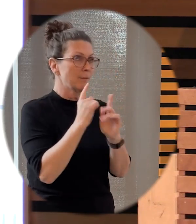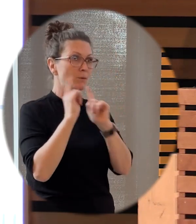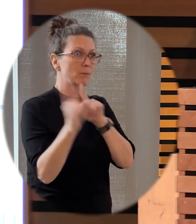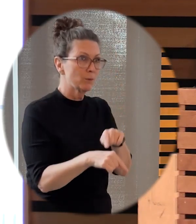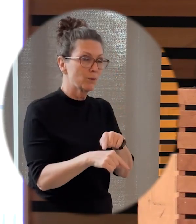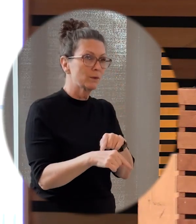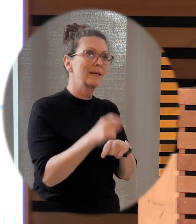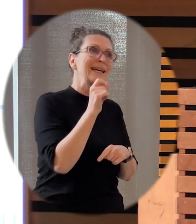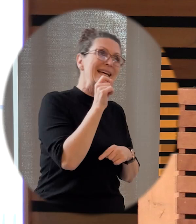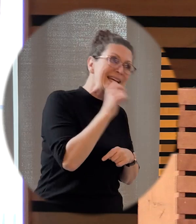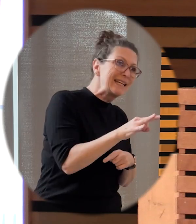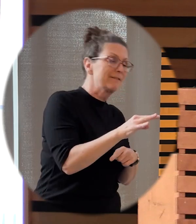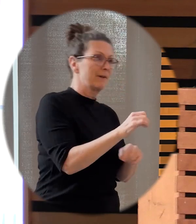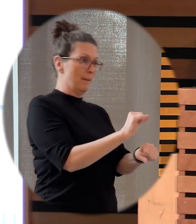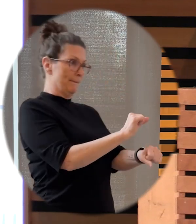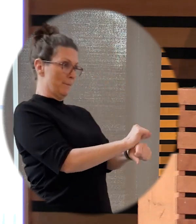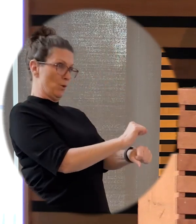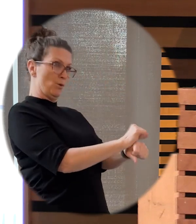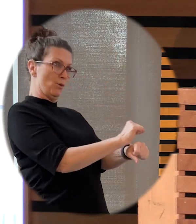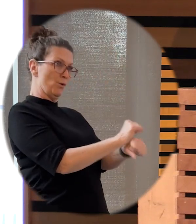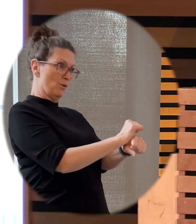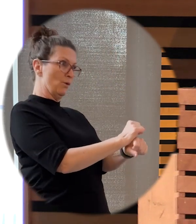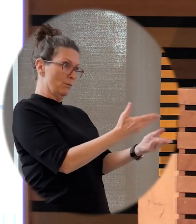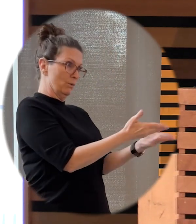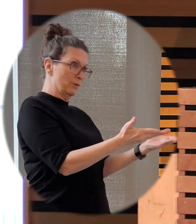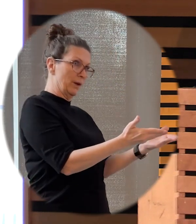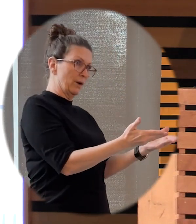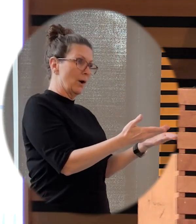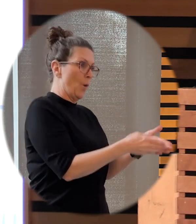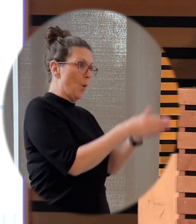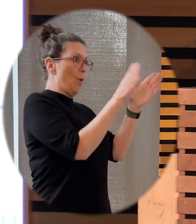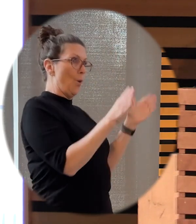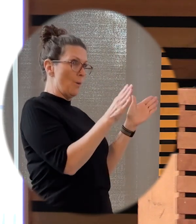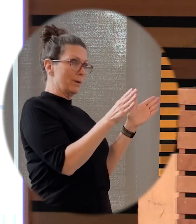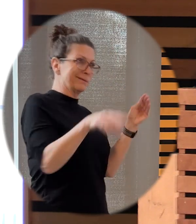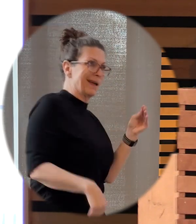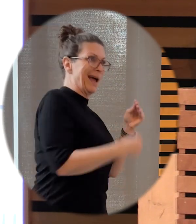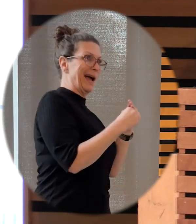moderately narrowing the labor market gap for disabled people could bring a $50 billion GDP